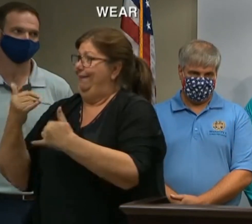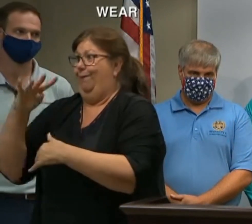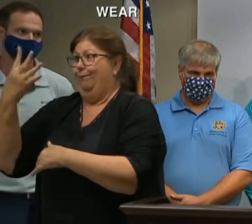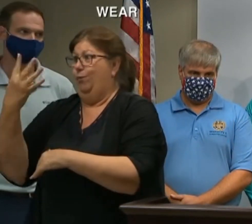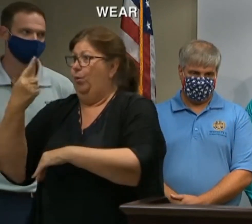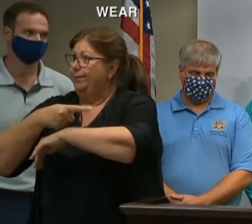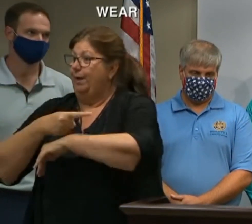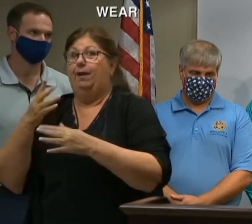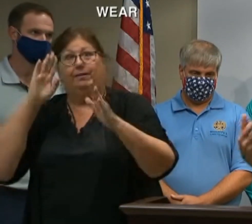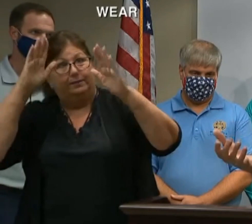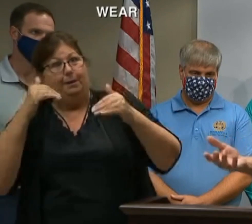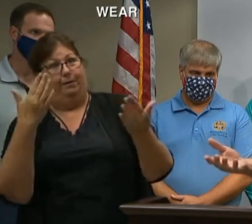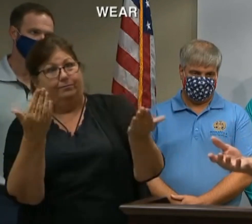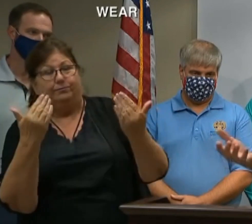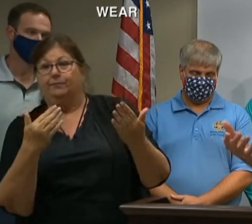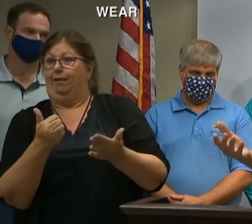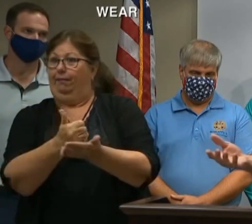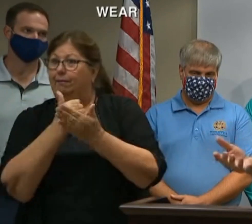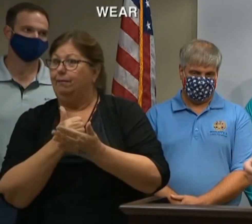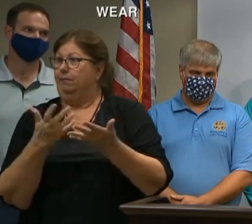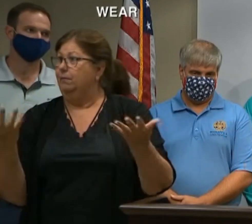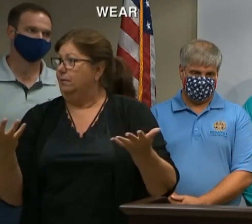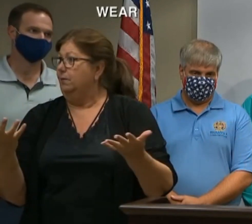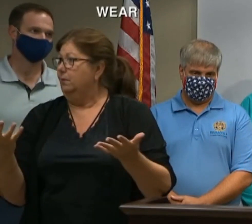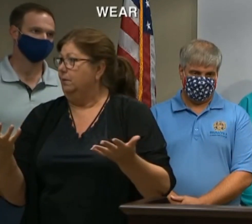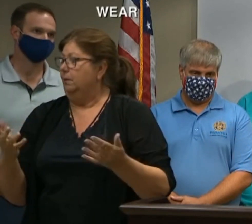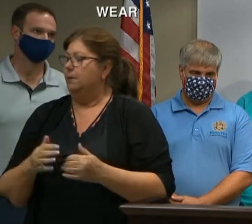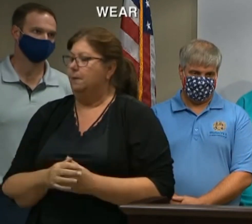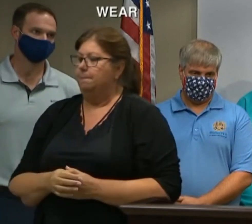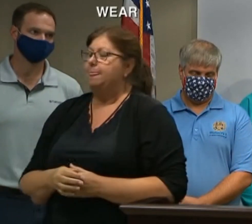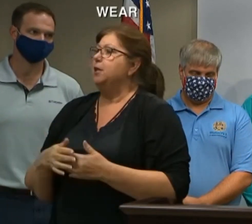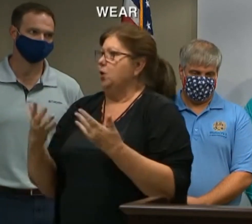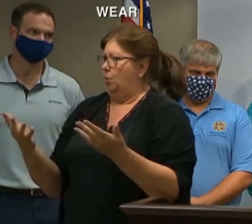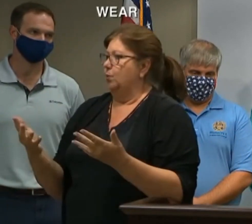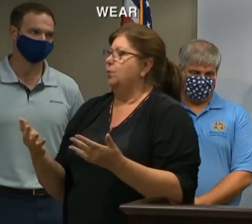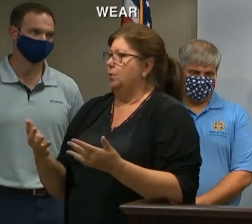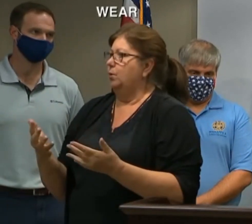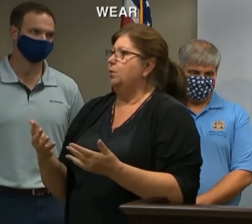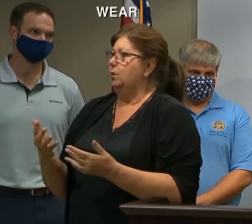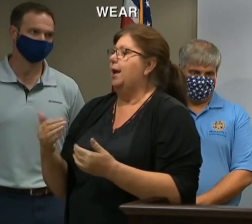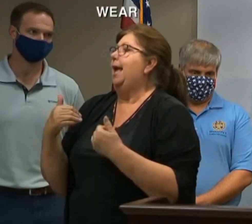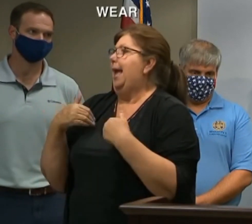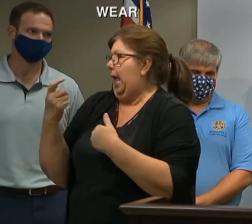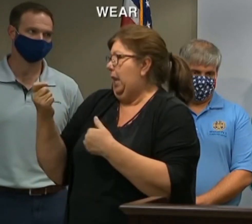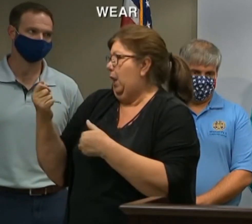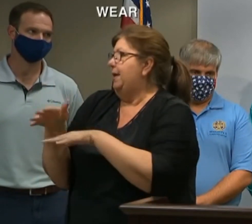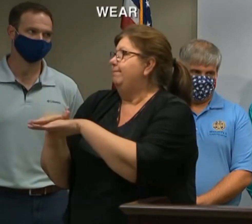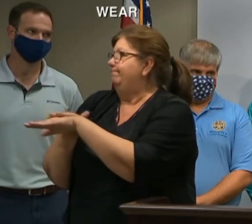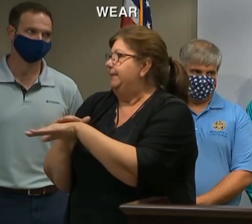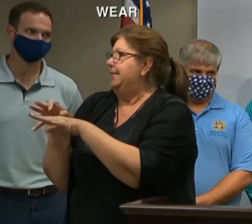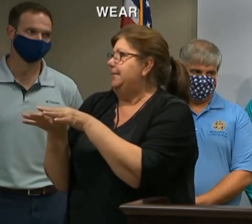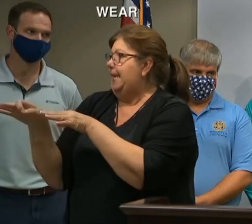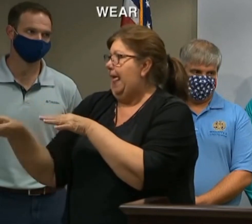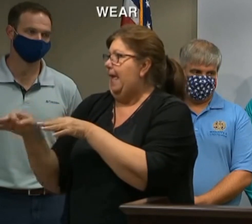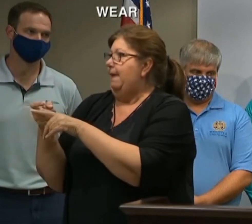expects us to be able to respond after that three-day rule and so it was a little bit of a delay uh getting from the state getting the pods